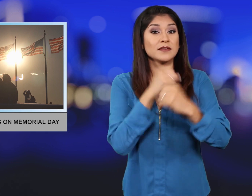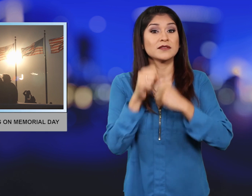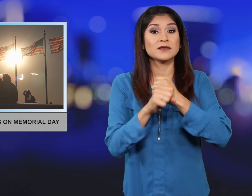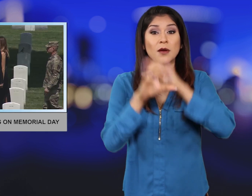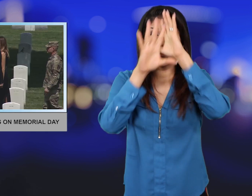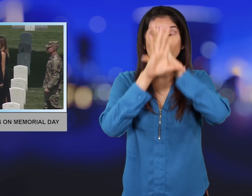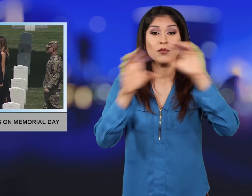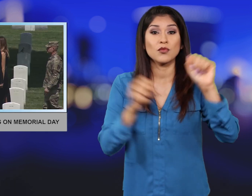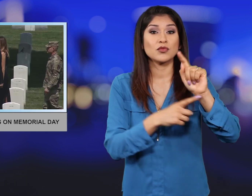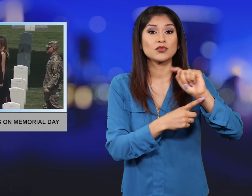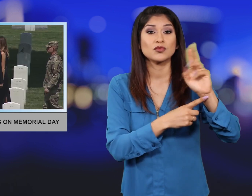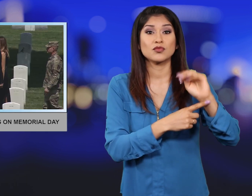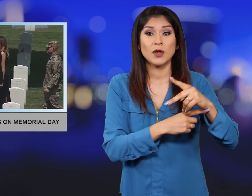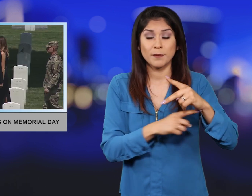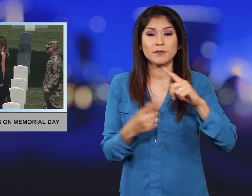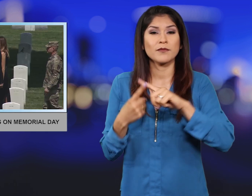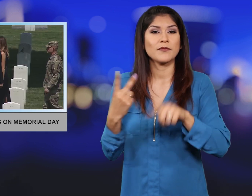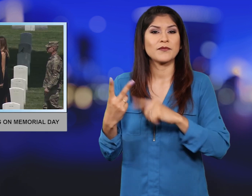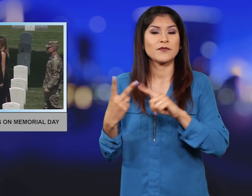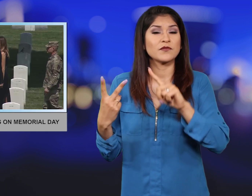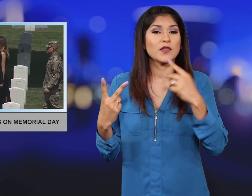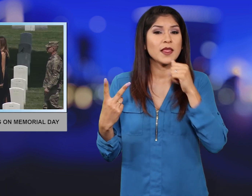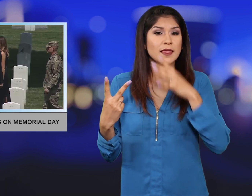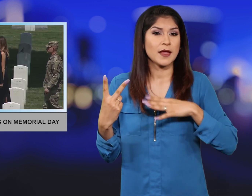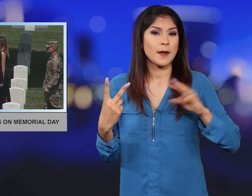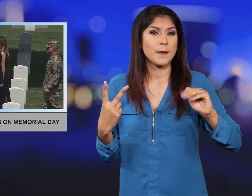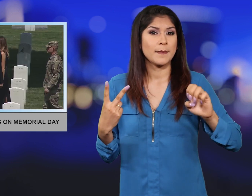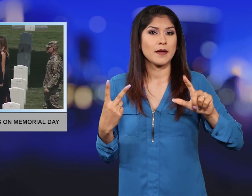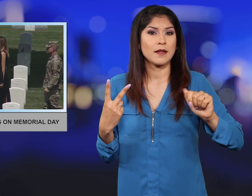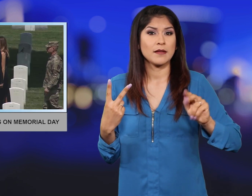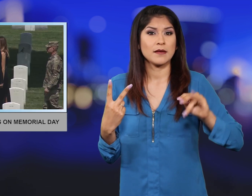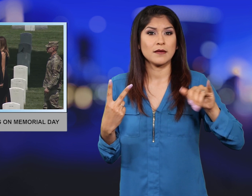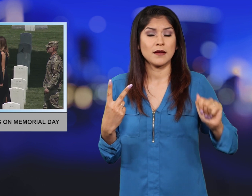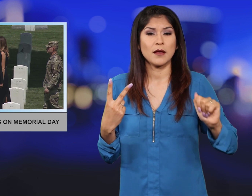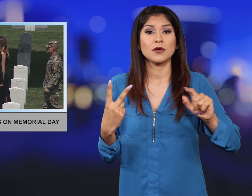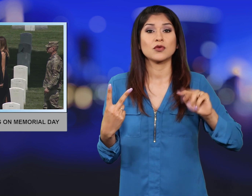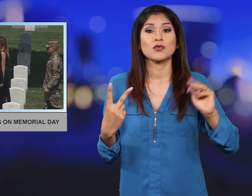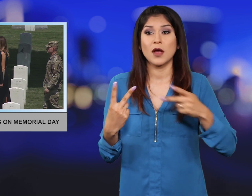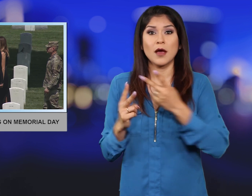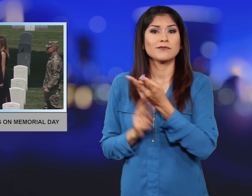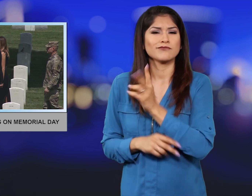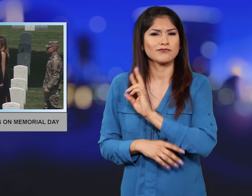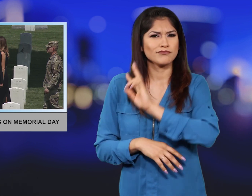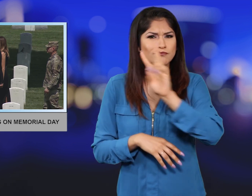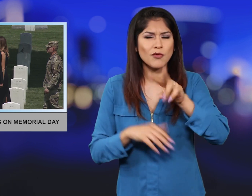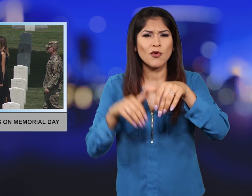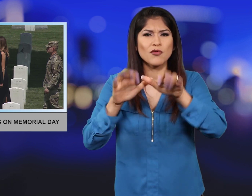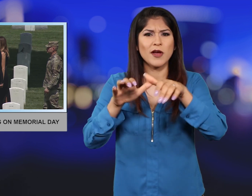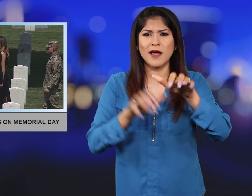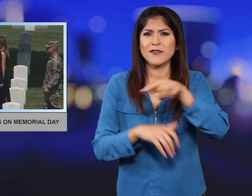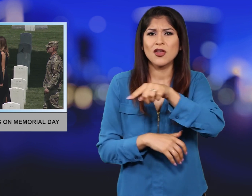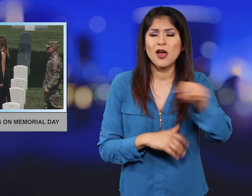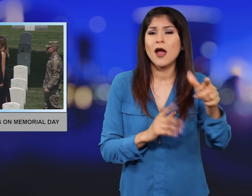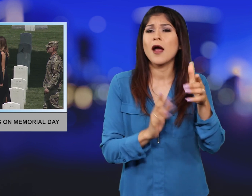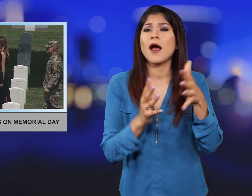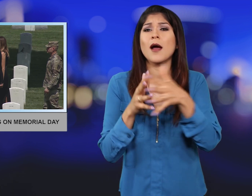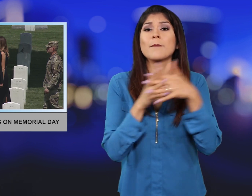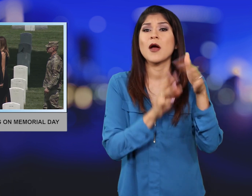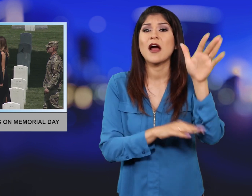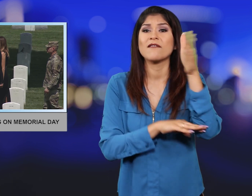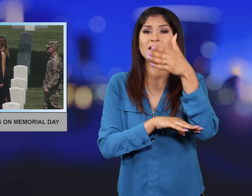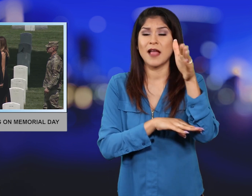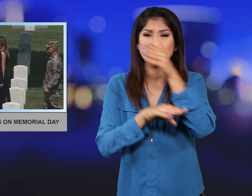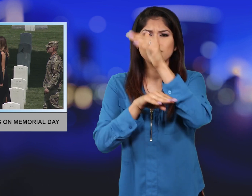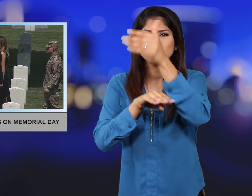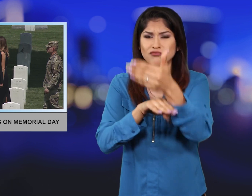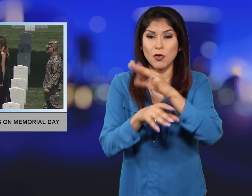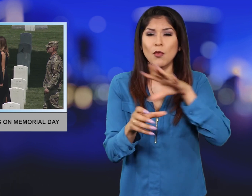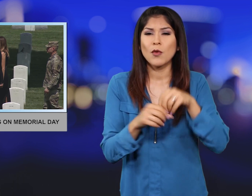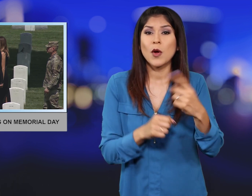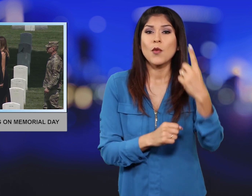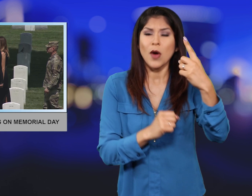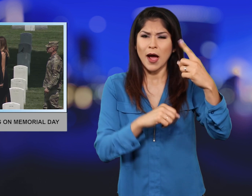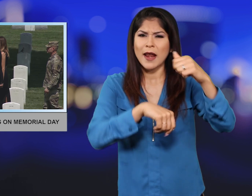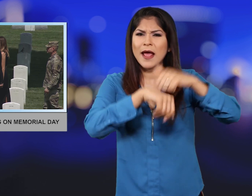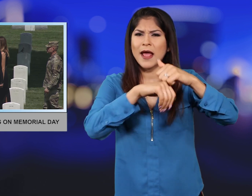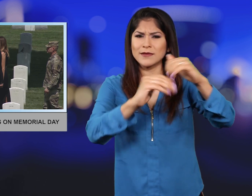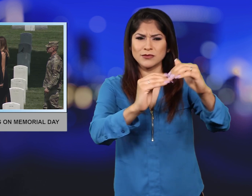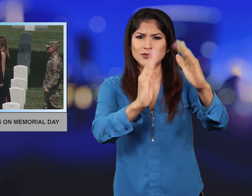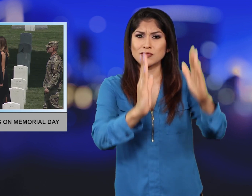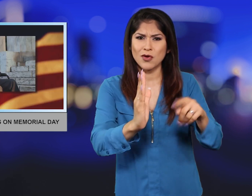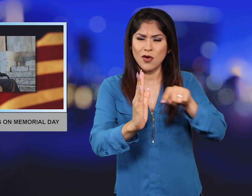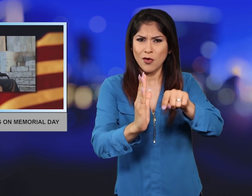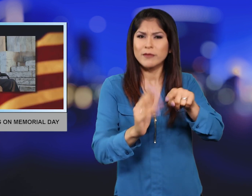This year President Trump and First Lady Melania Trump set an American flag at the headstone